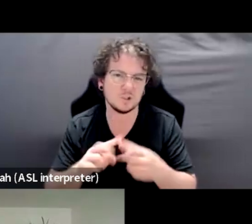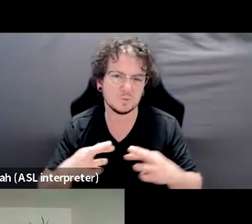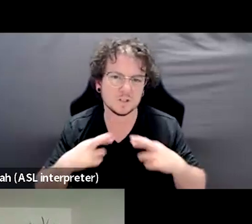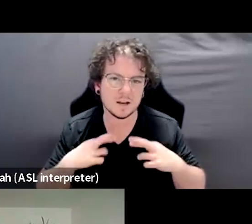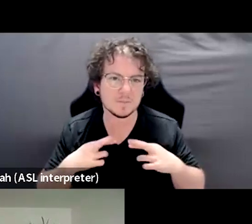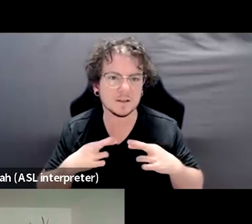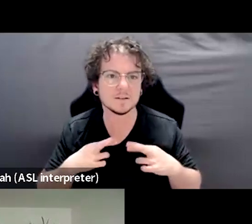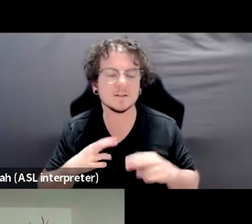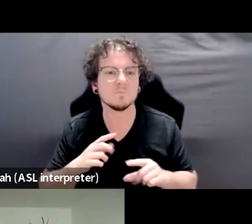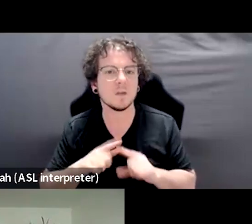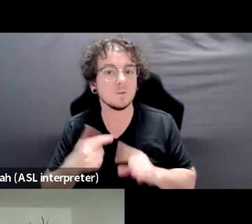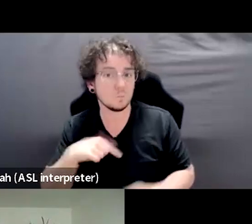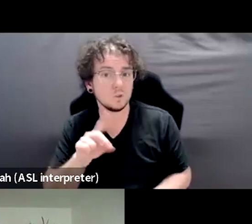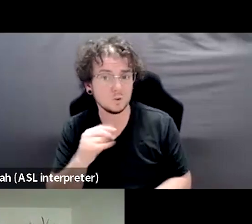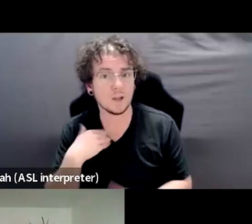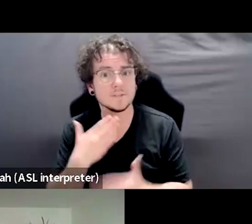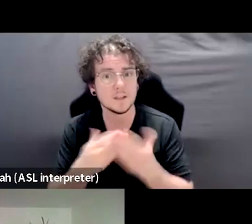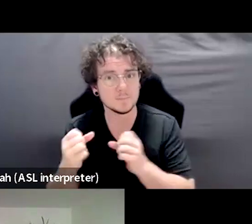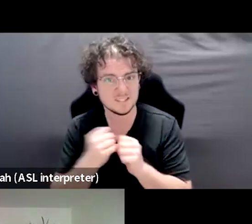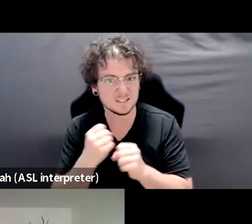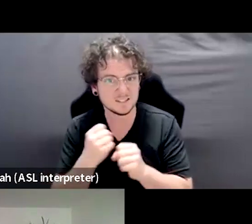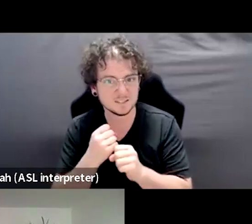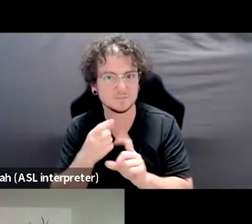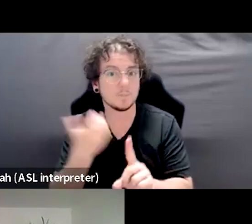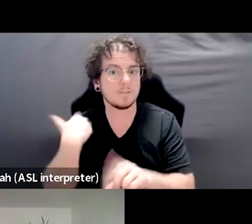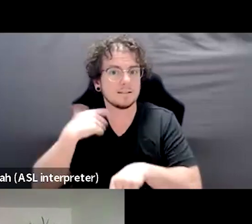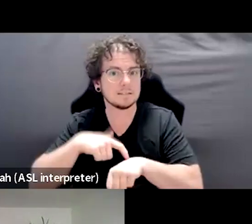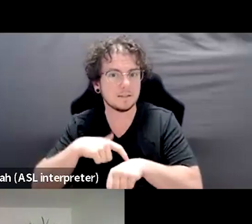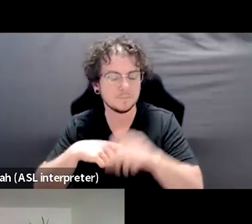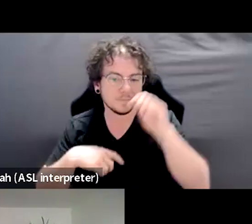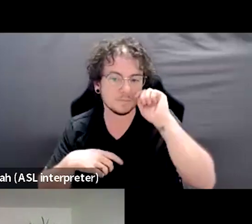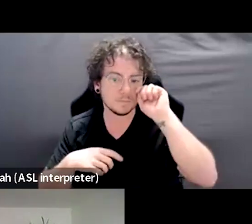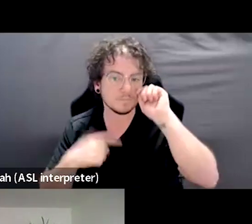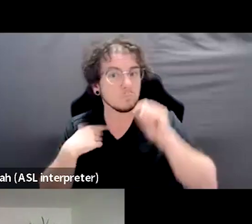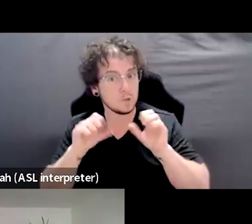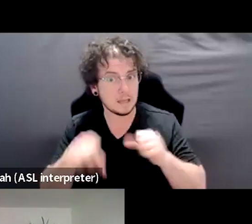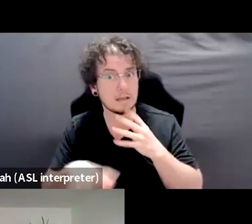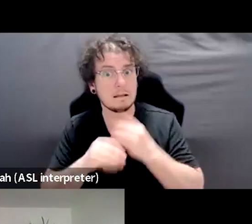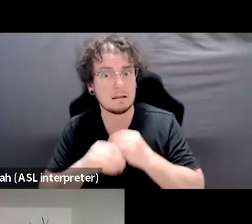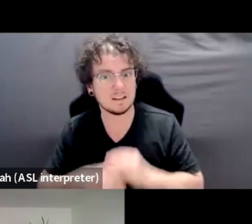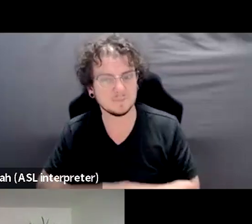the last survey. But that's definitely something to add. Something I will say we struggled with